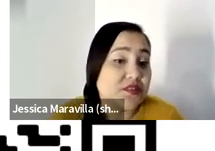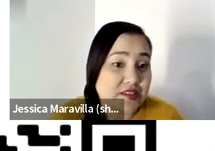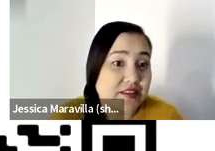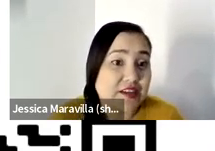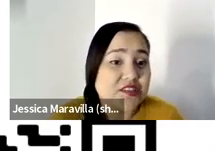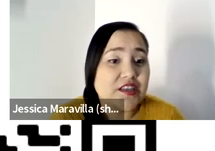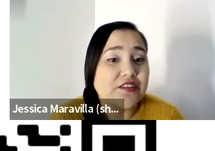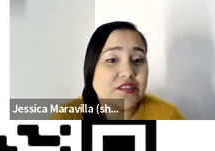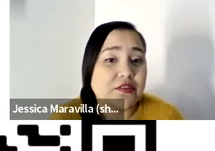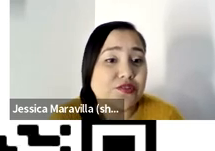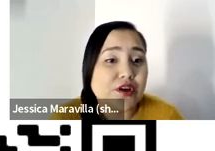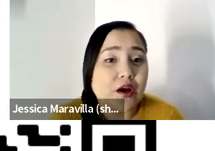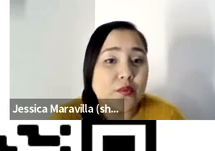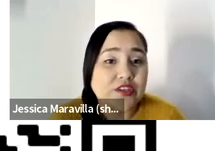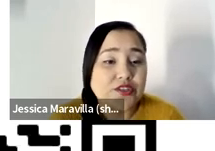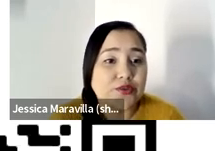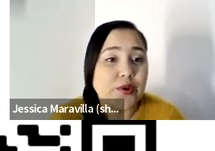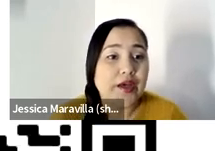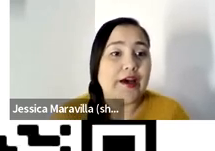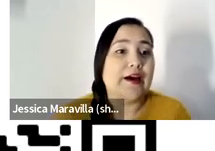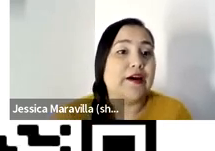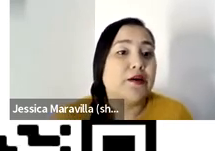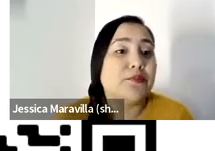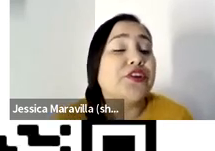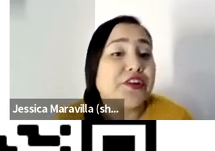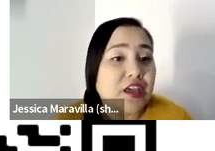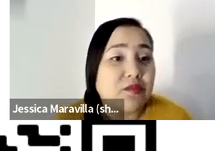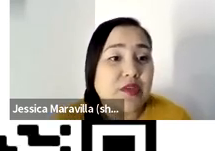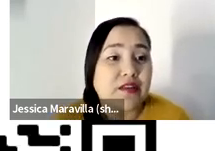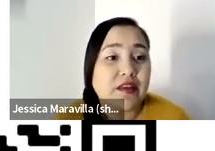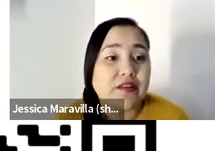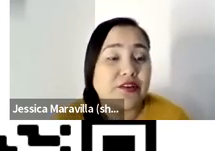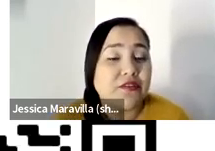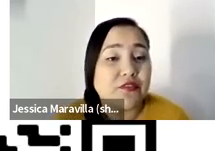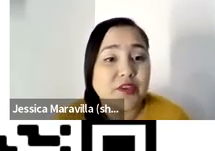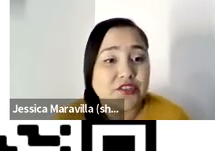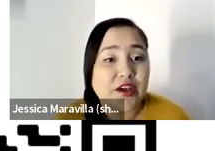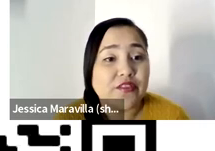oppose the use of tear gas and chemical munitions through the ACLU. We will amplify